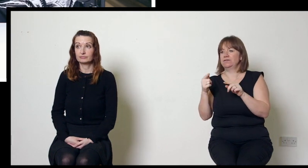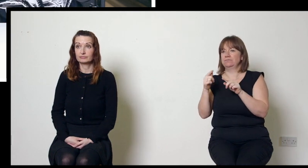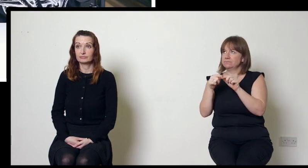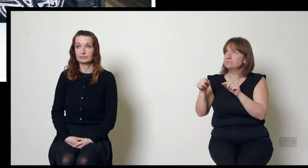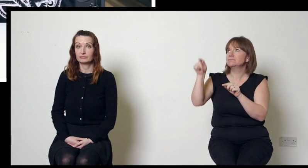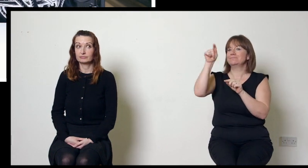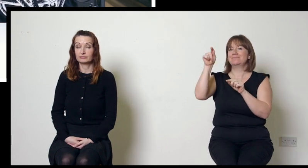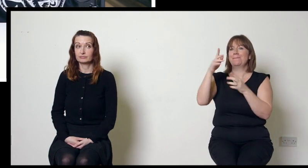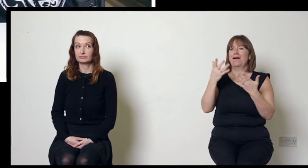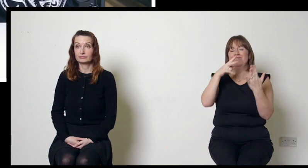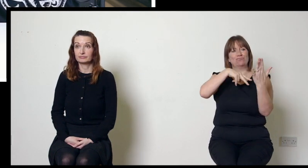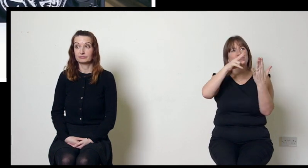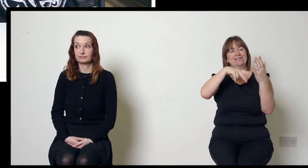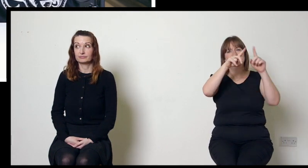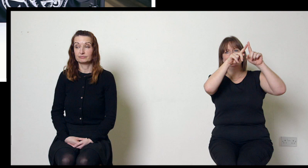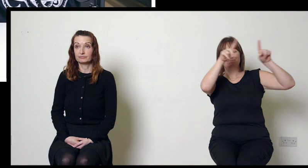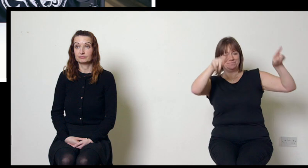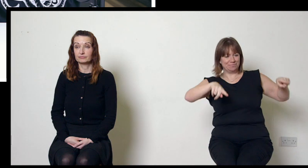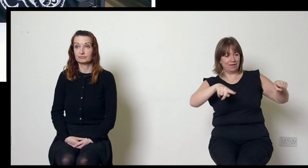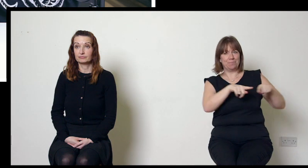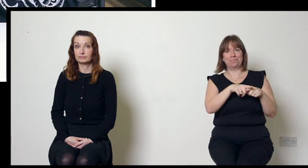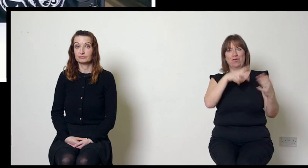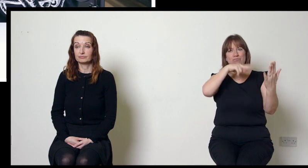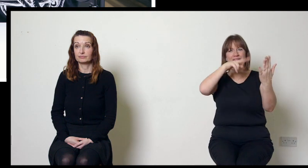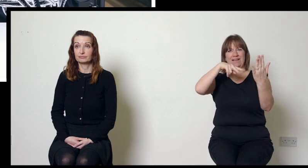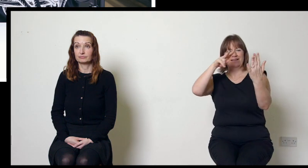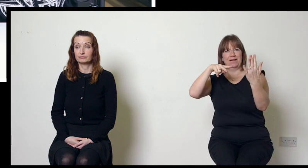But when a screen reader reads this, the links appear at the bottom.